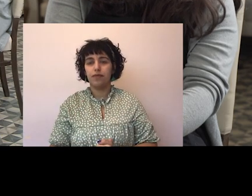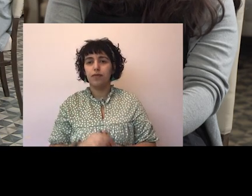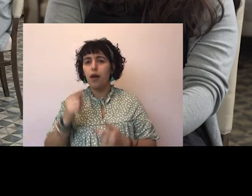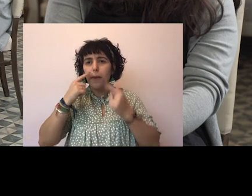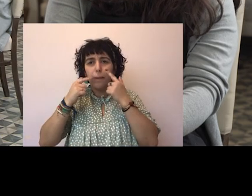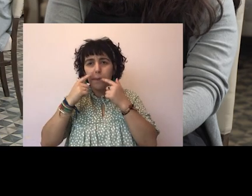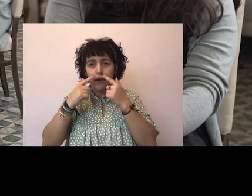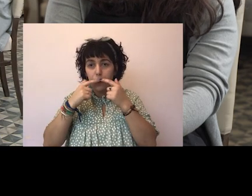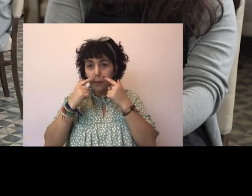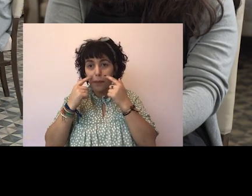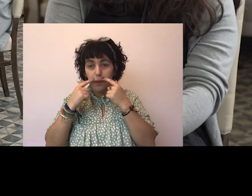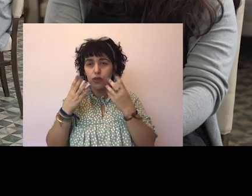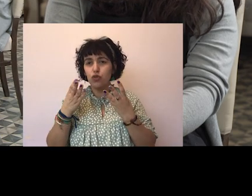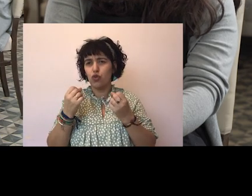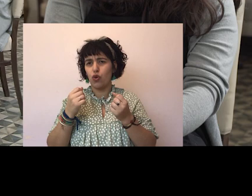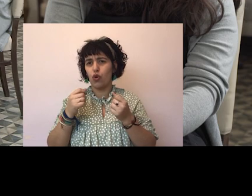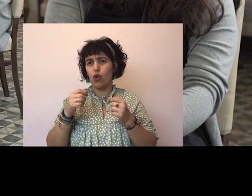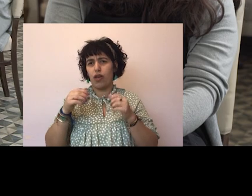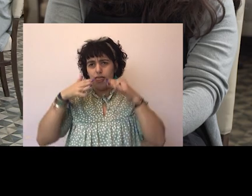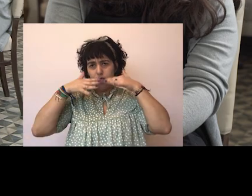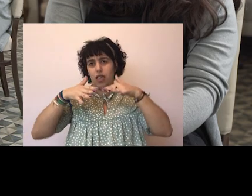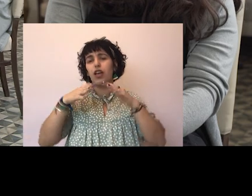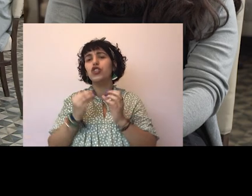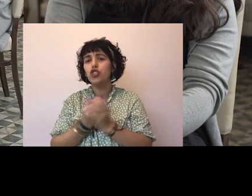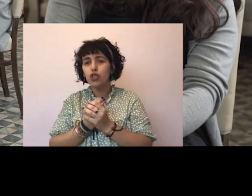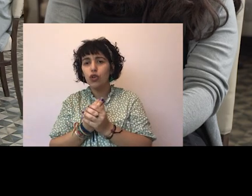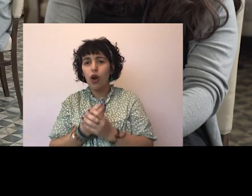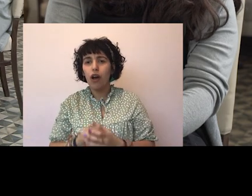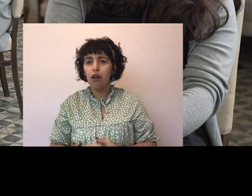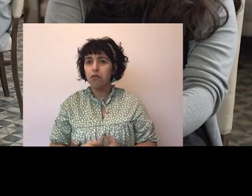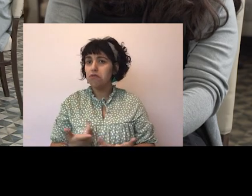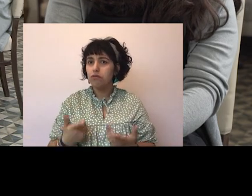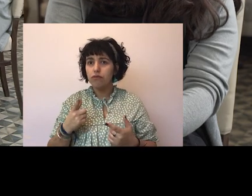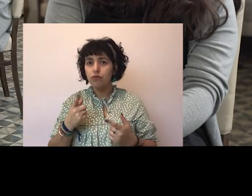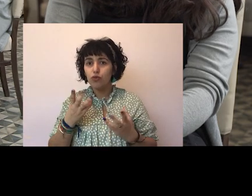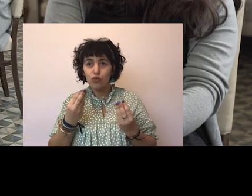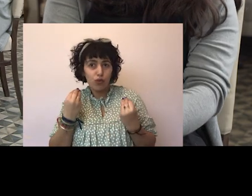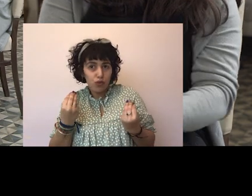That is my greatest pleasure. So, even if I verbally abused,